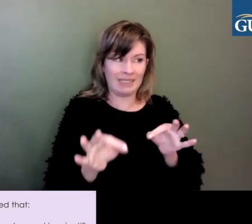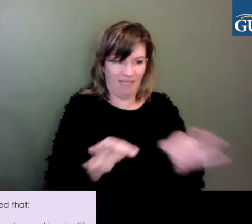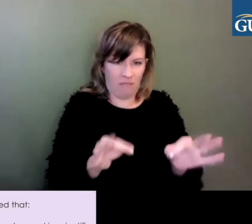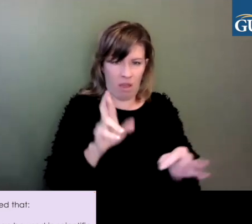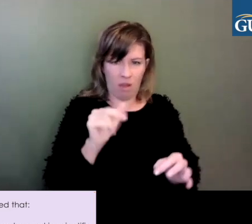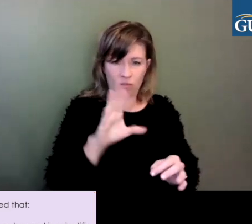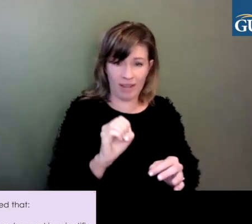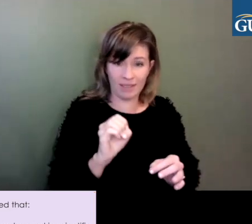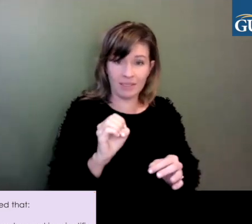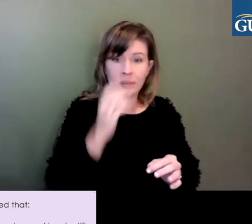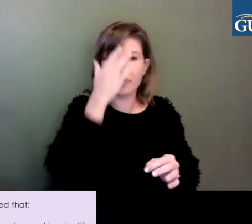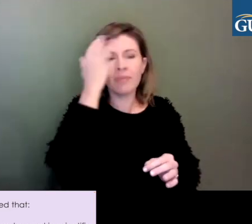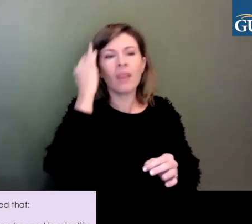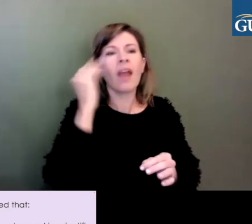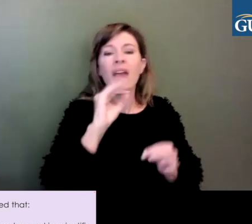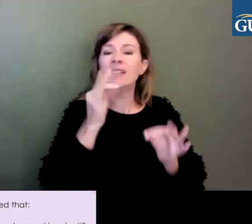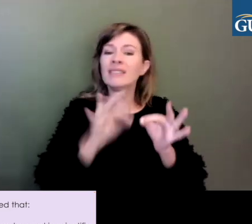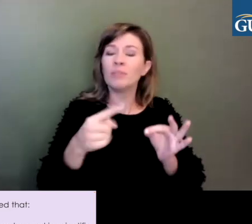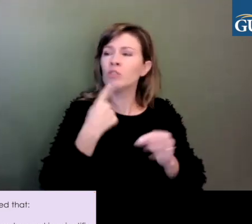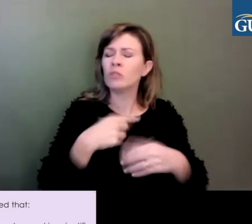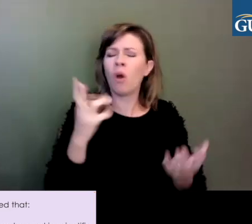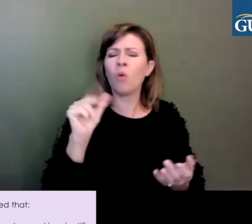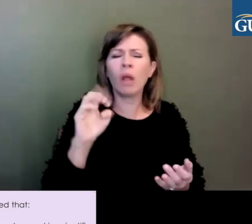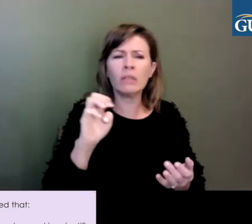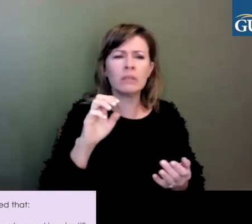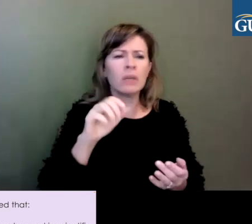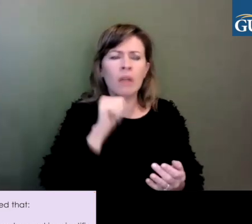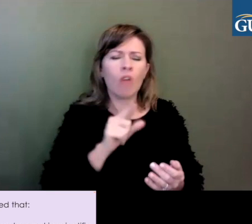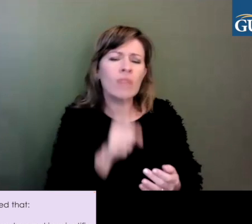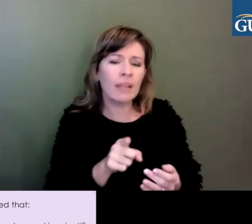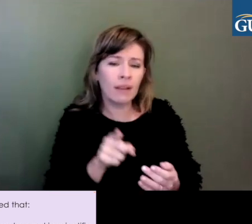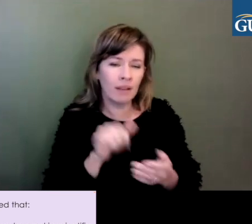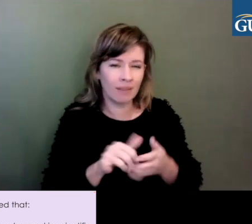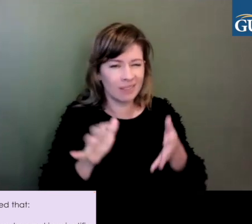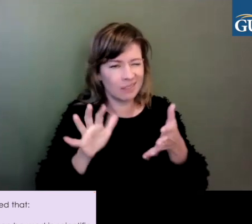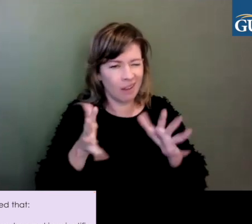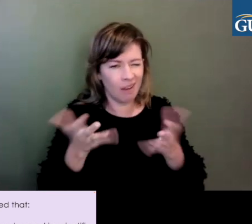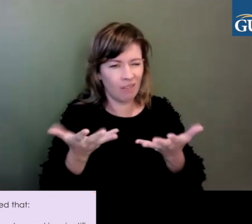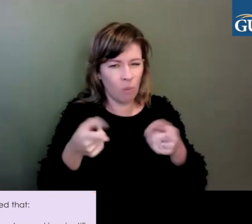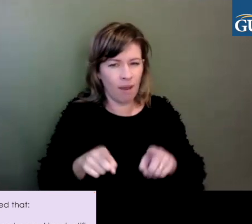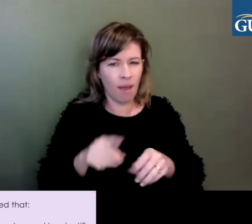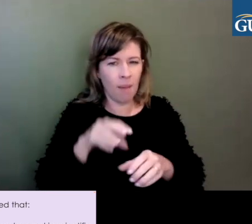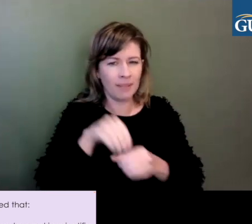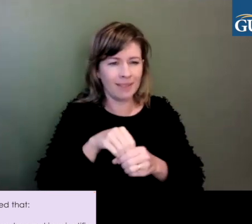unreal, as happened kind of